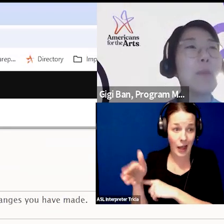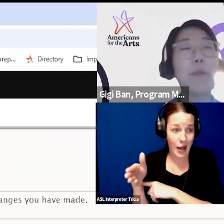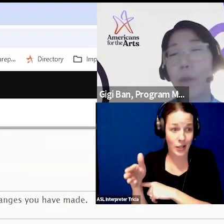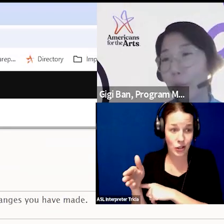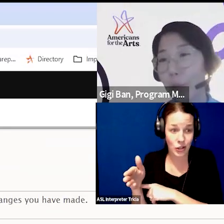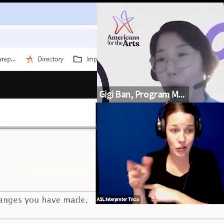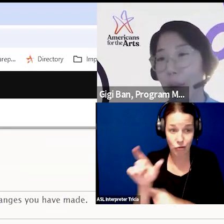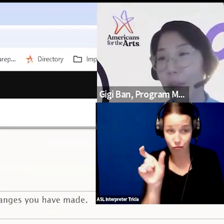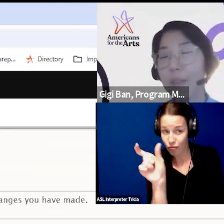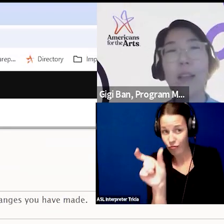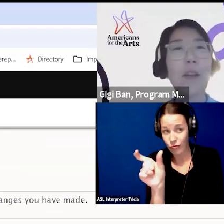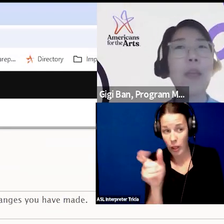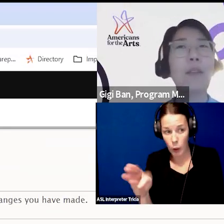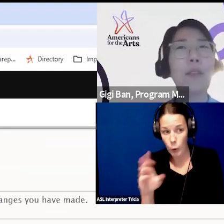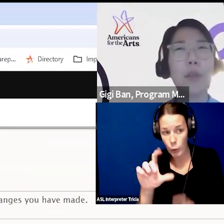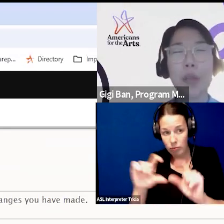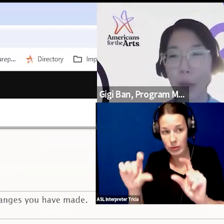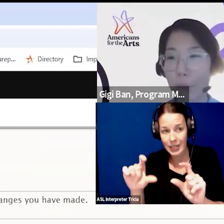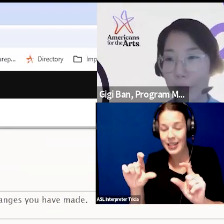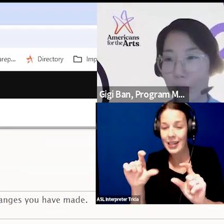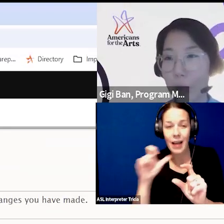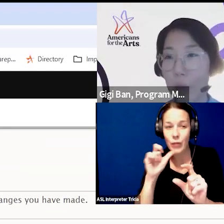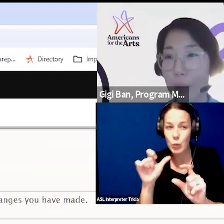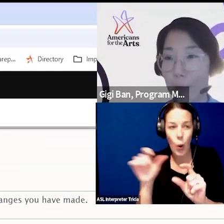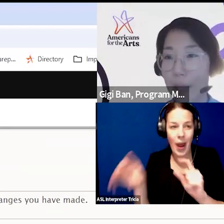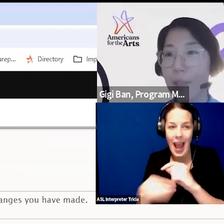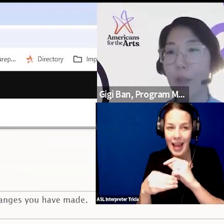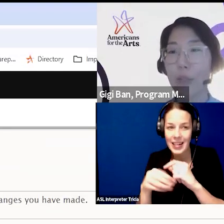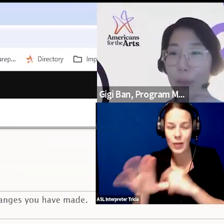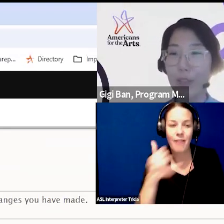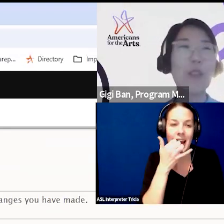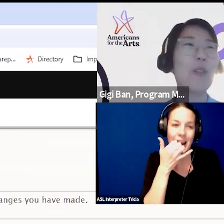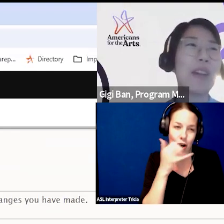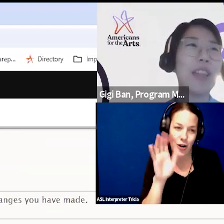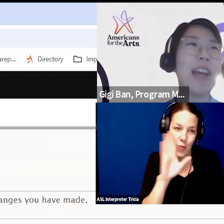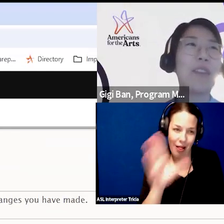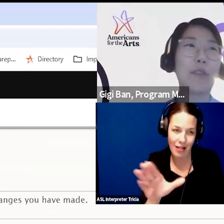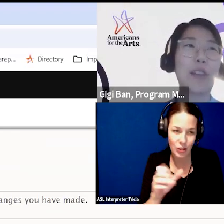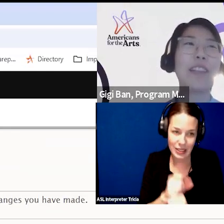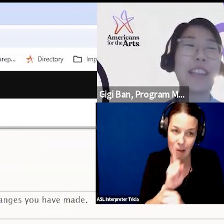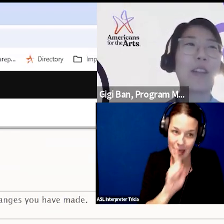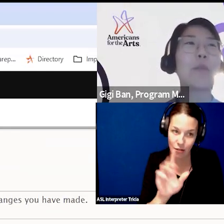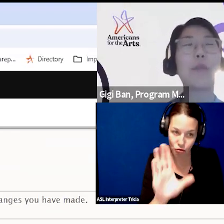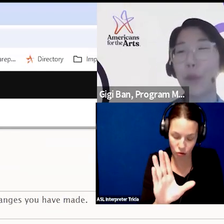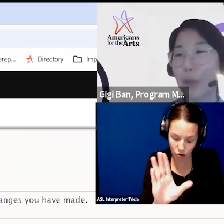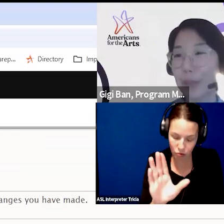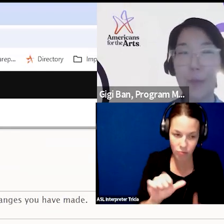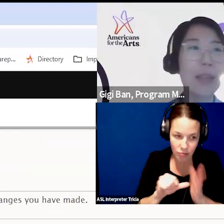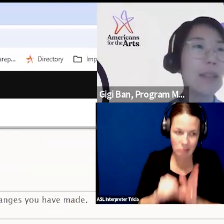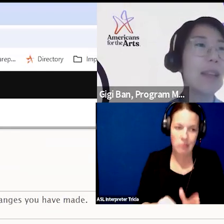in front of your URL, it'll give you an error message when you're submitting. So just make sure you have that in front here before you submit.